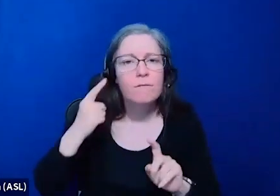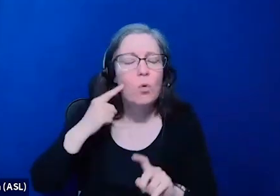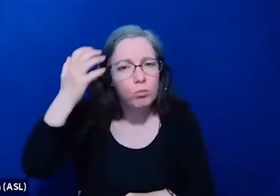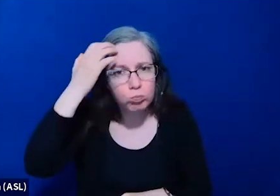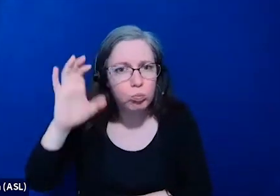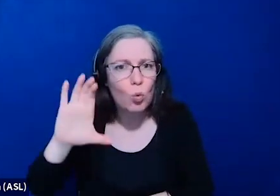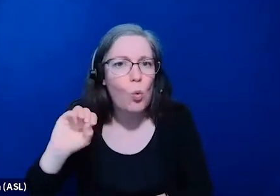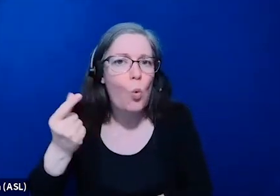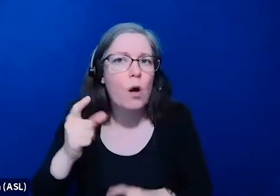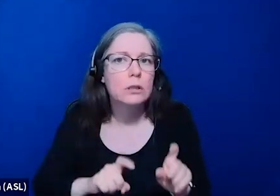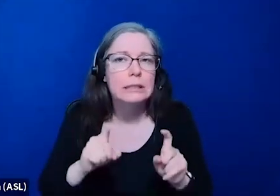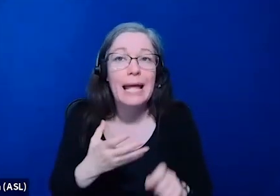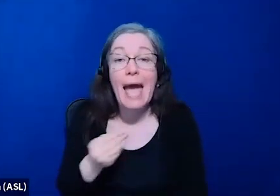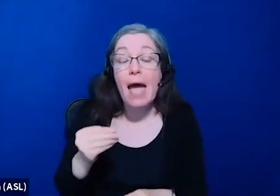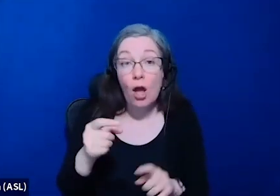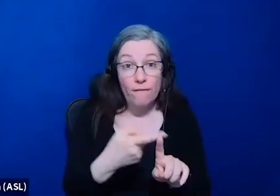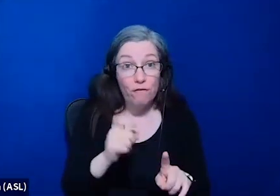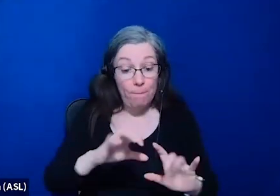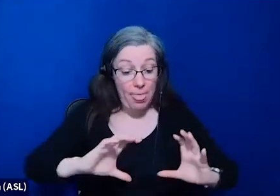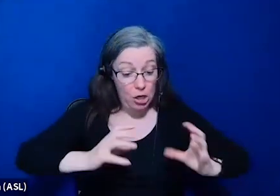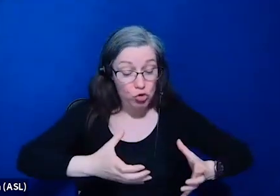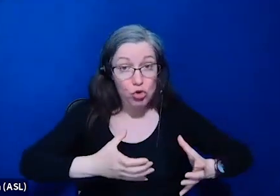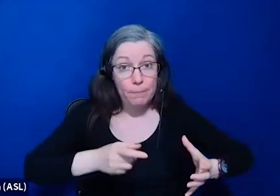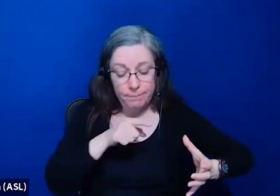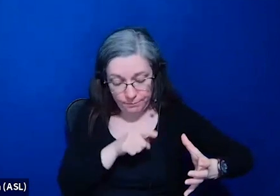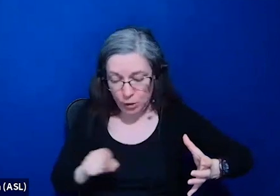and 29 of them were people with physical disability.